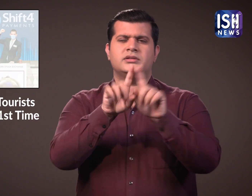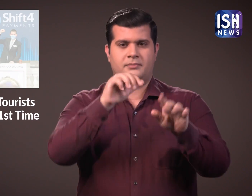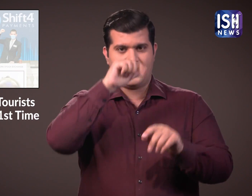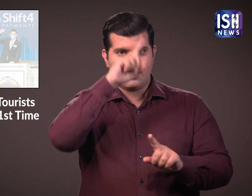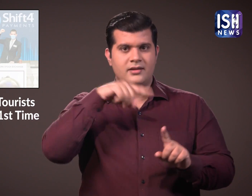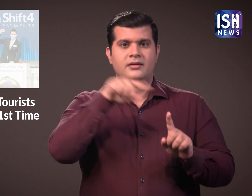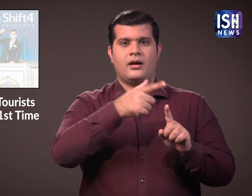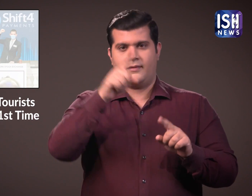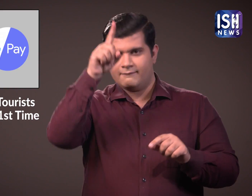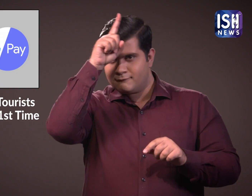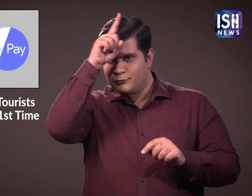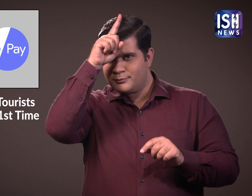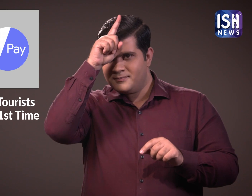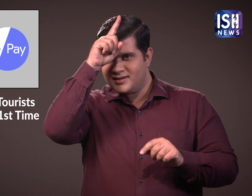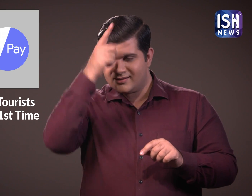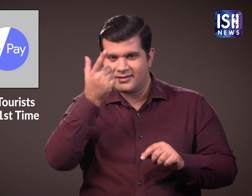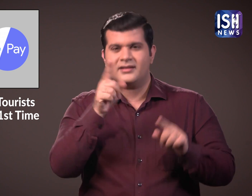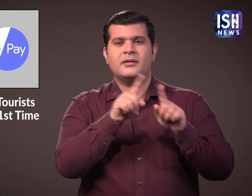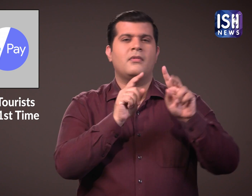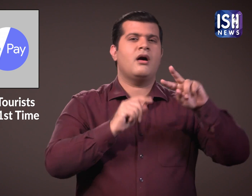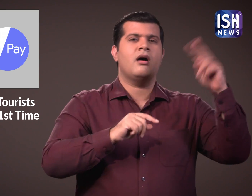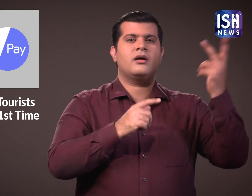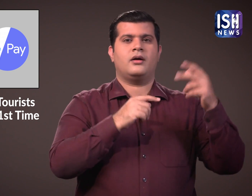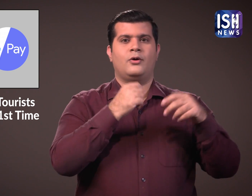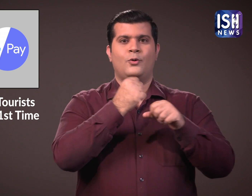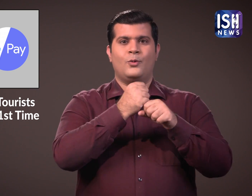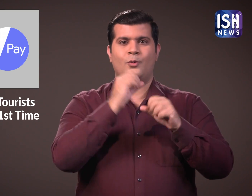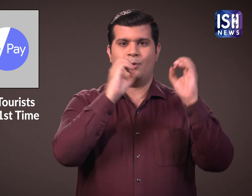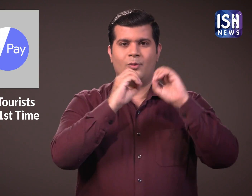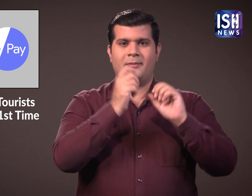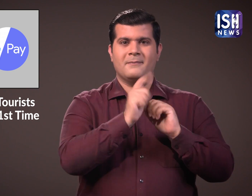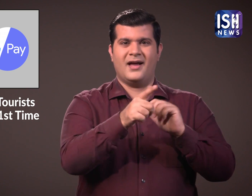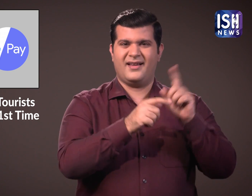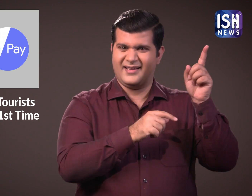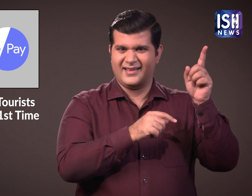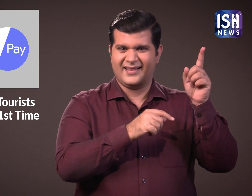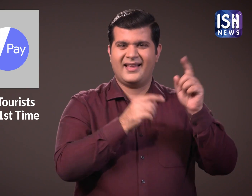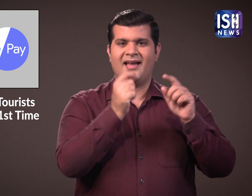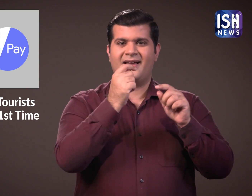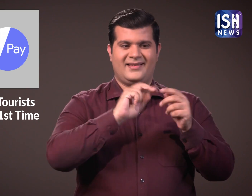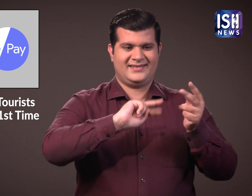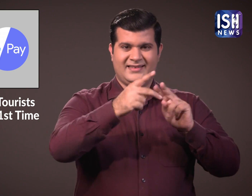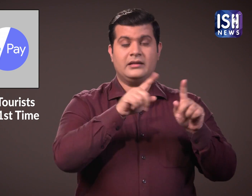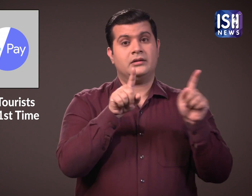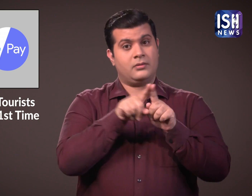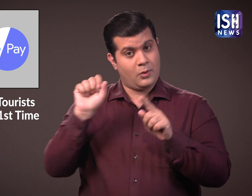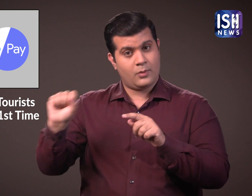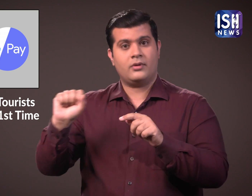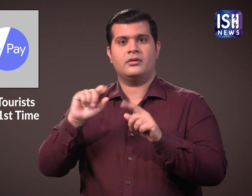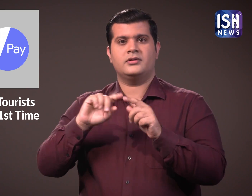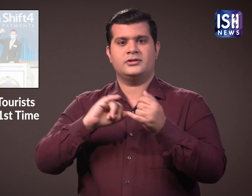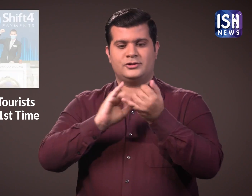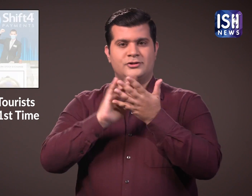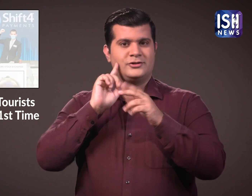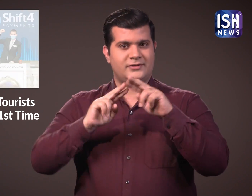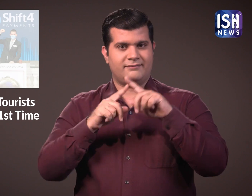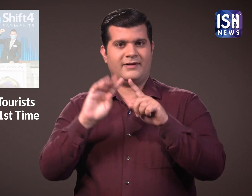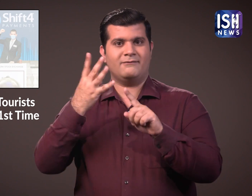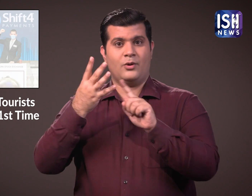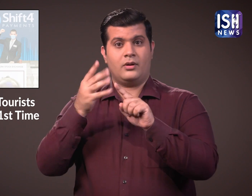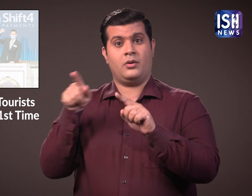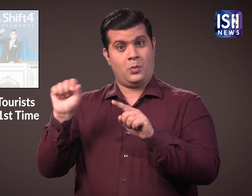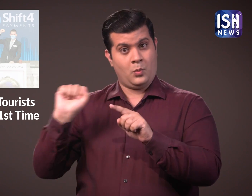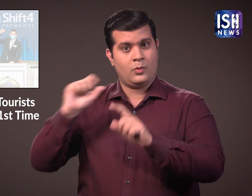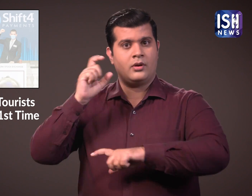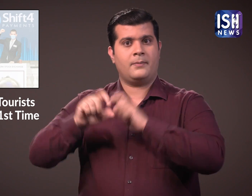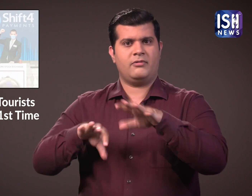Similar to PhonePe & GooglePay in India.